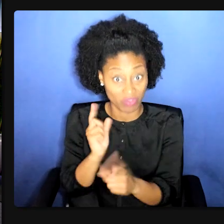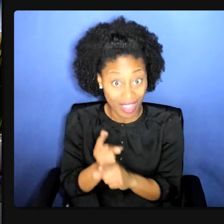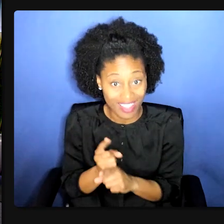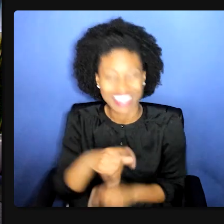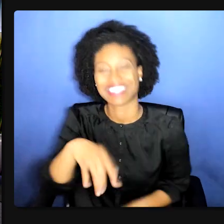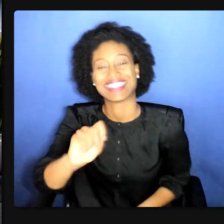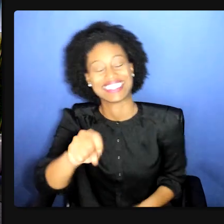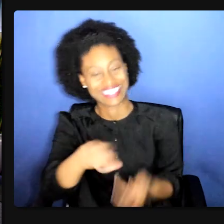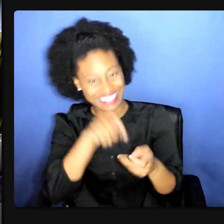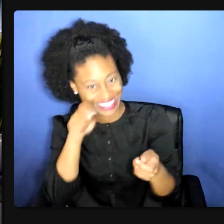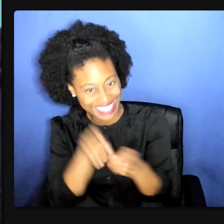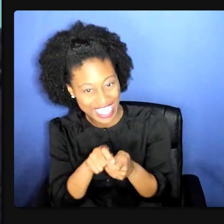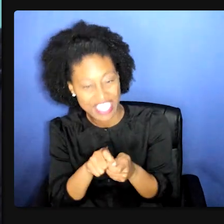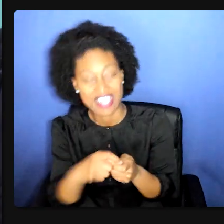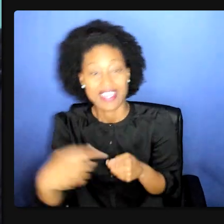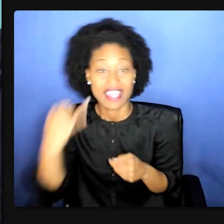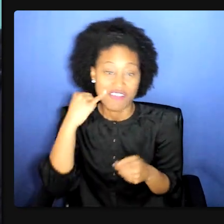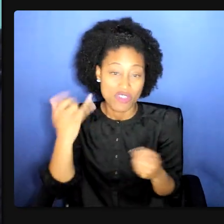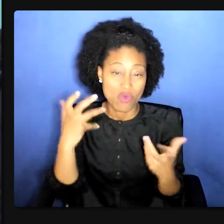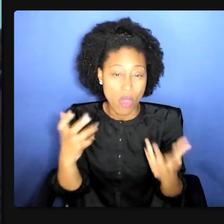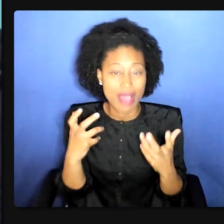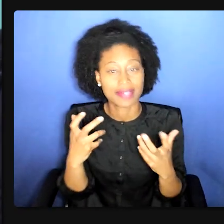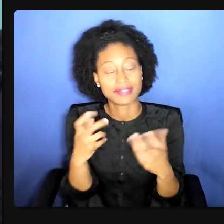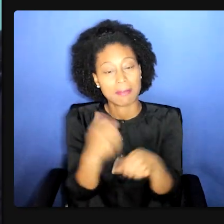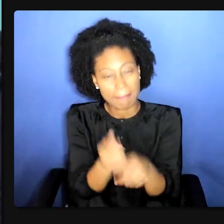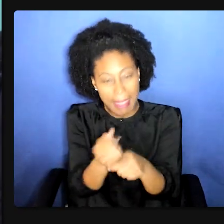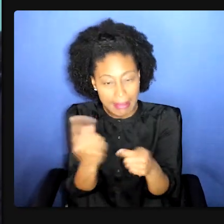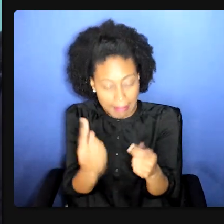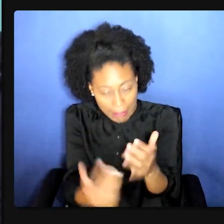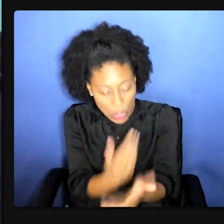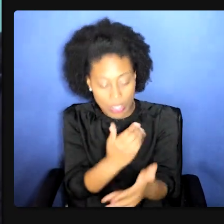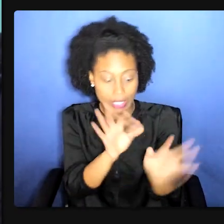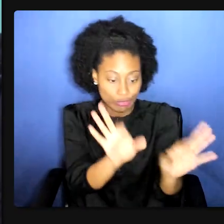it for um sort of prototyping and just quickly dragging and dropping things into your scene